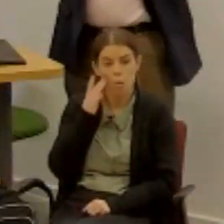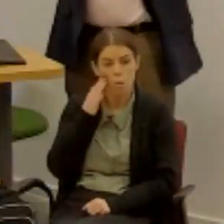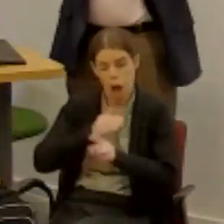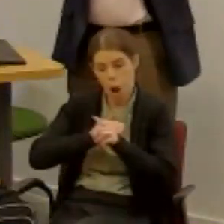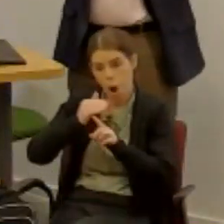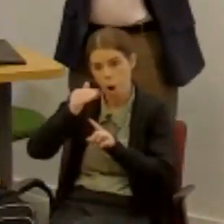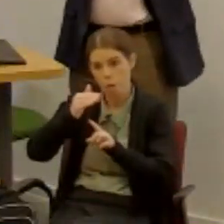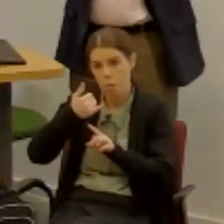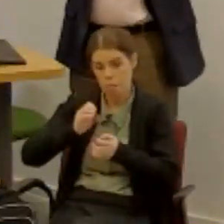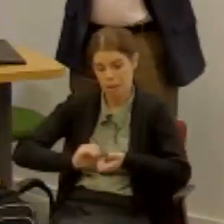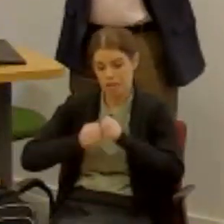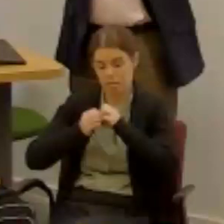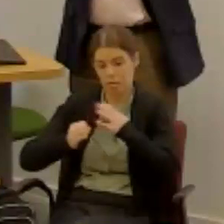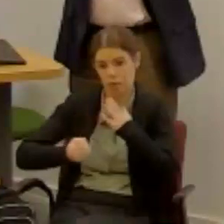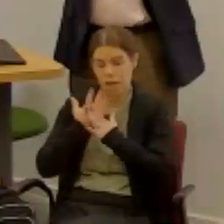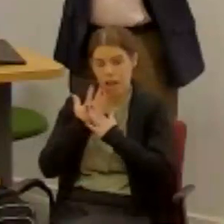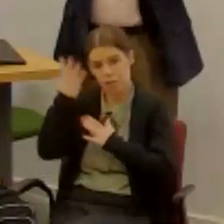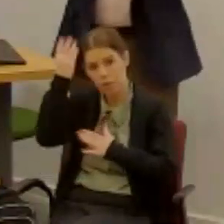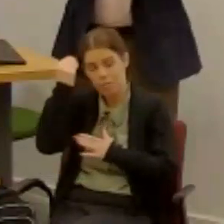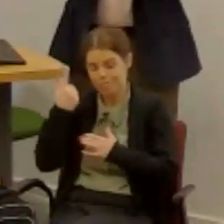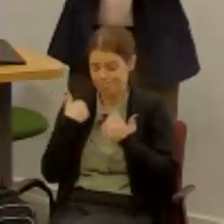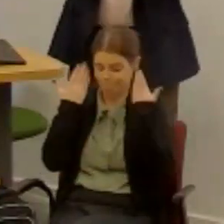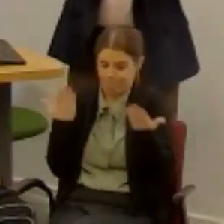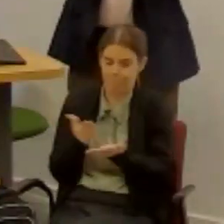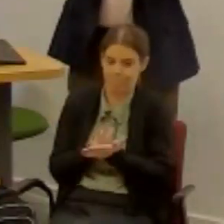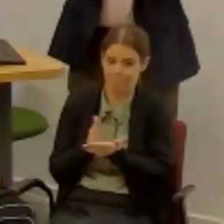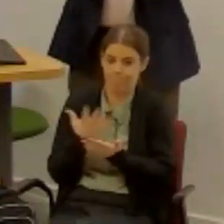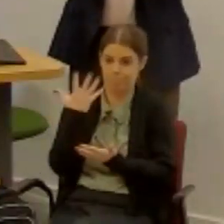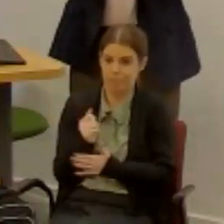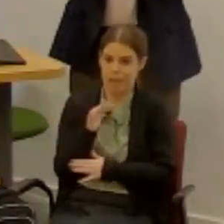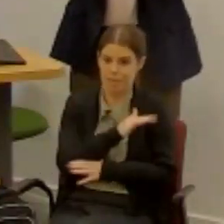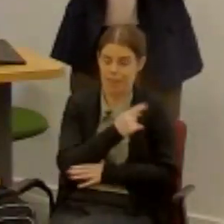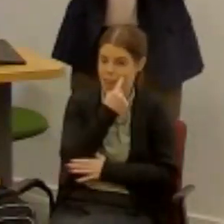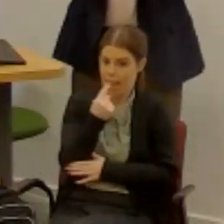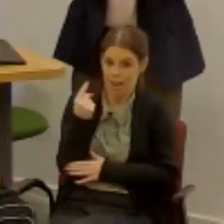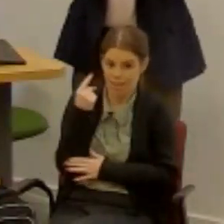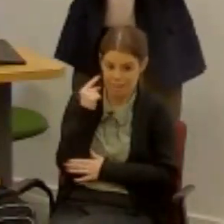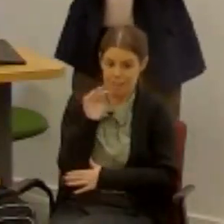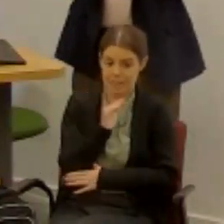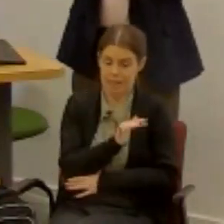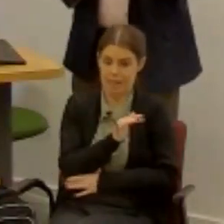I've no idea we just don't know, but we know the seats of that disease are there already at 23.